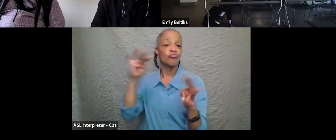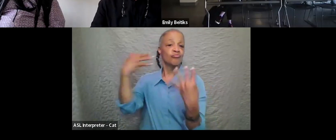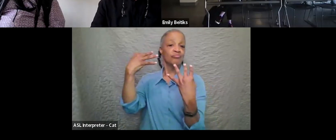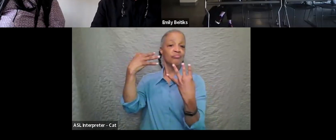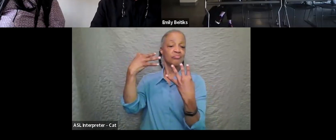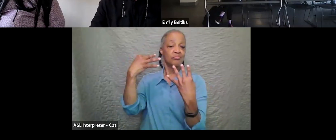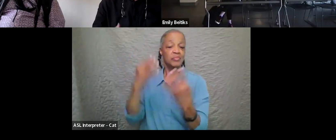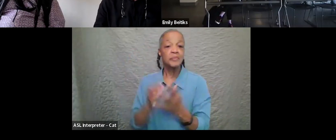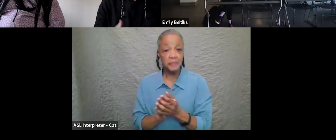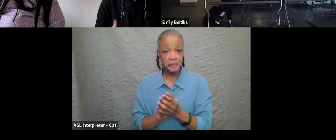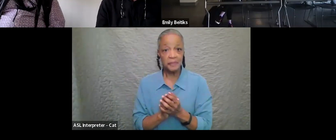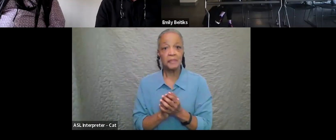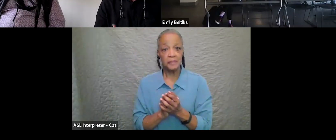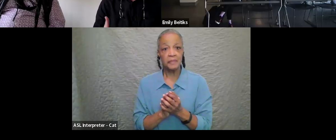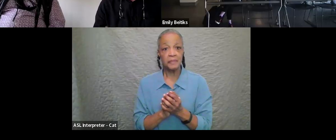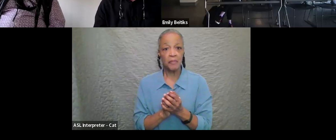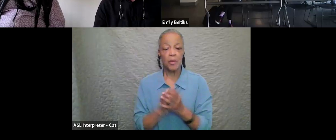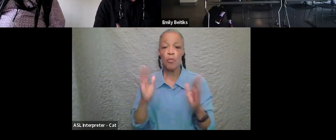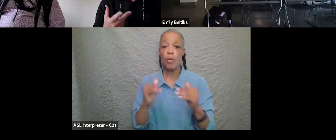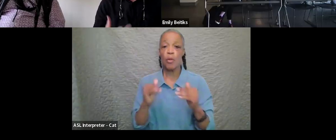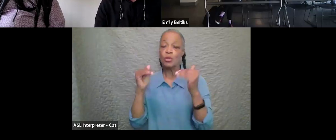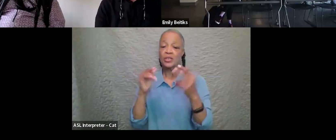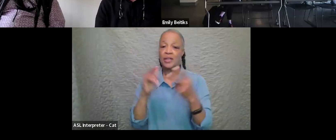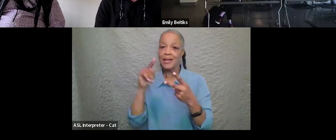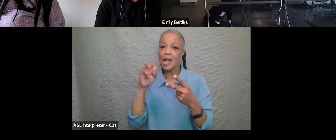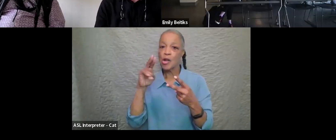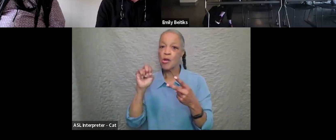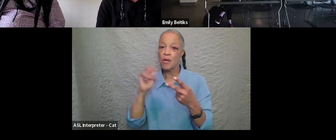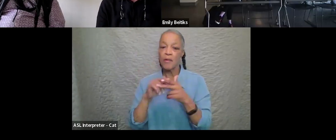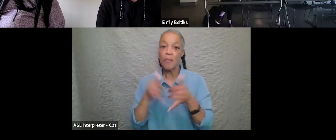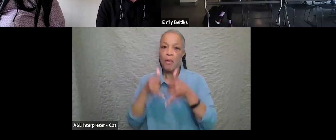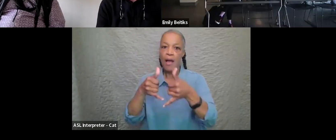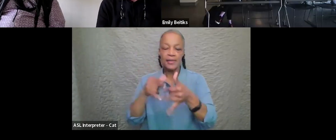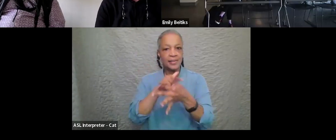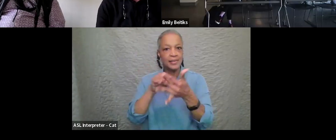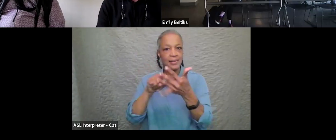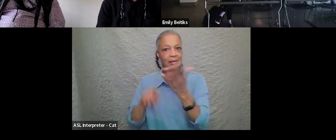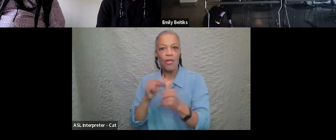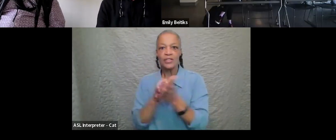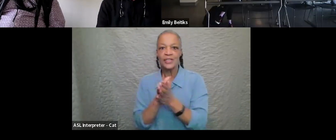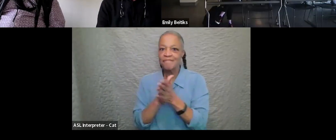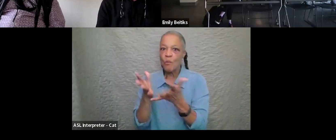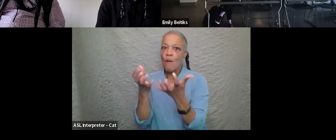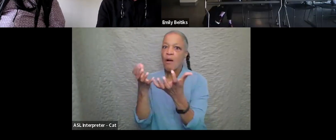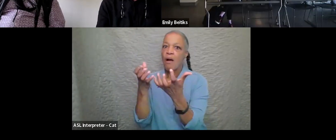Promotion, tenure, Nobel Prizes, this sort of thing.